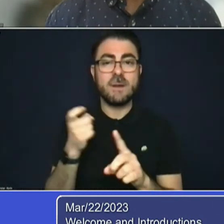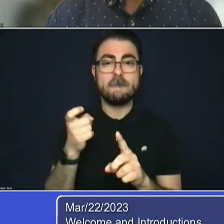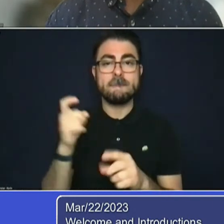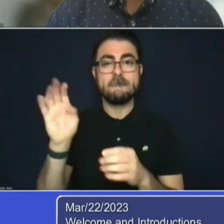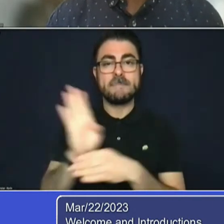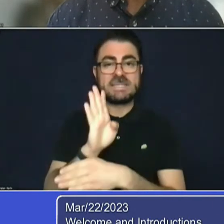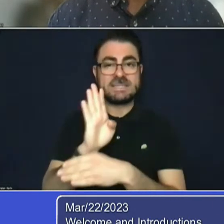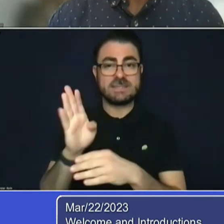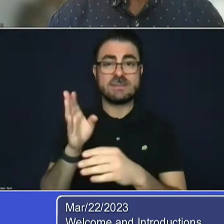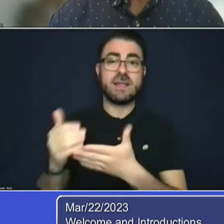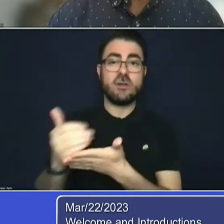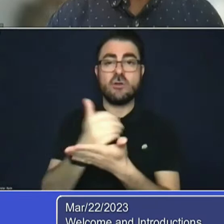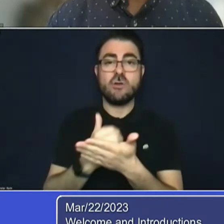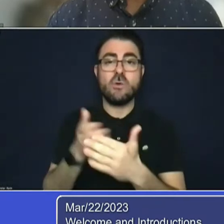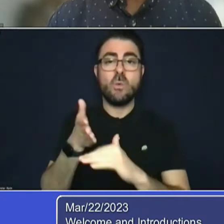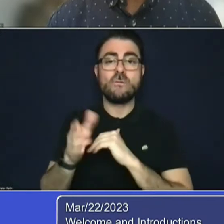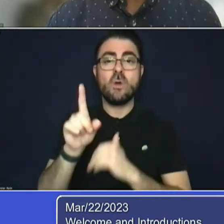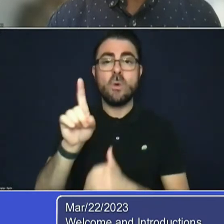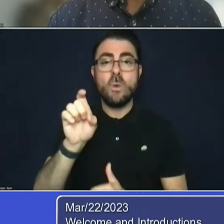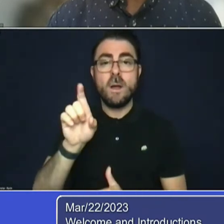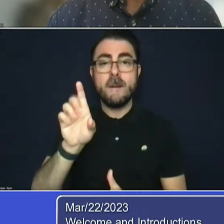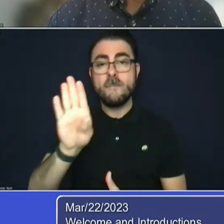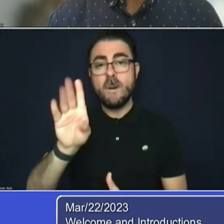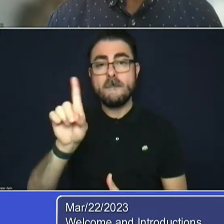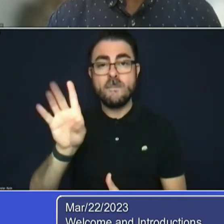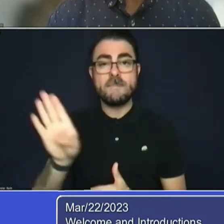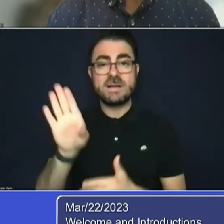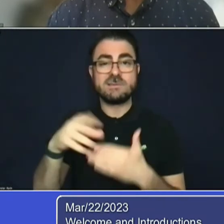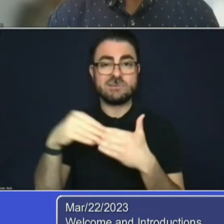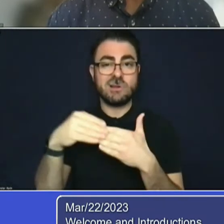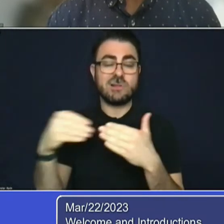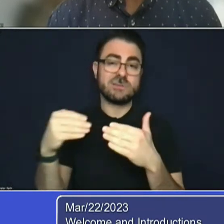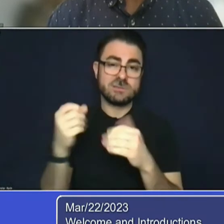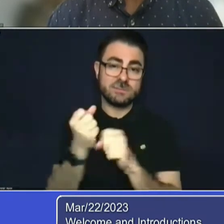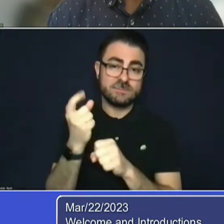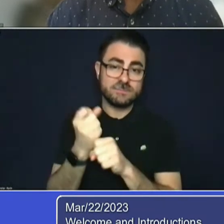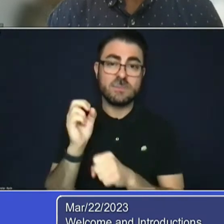RECEIPTS TAX OR SURCHARGE ON